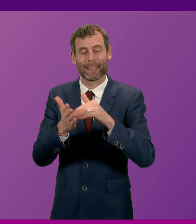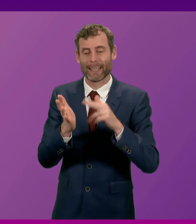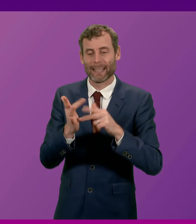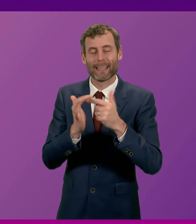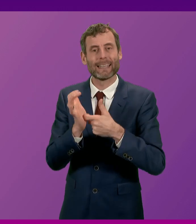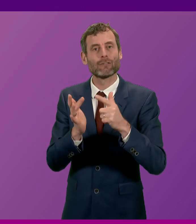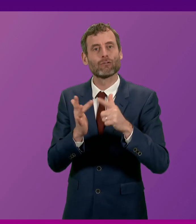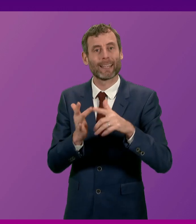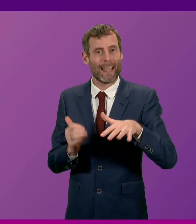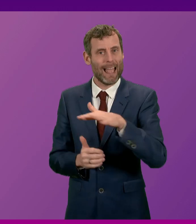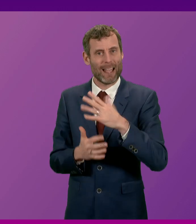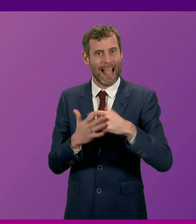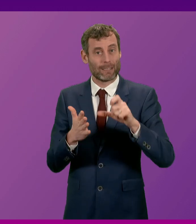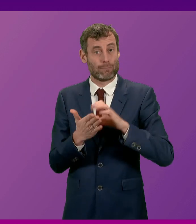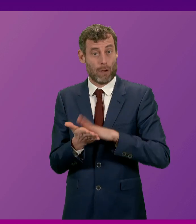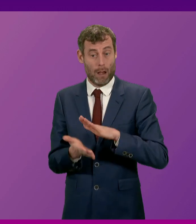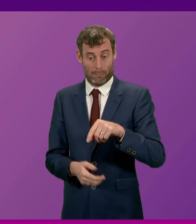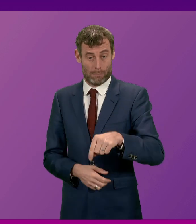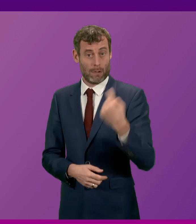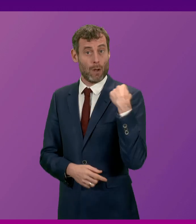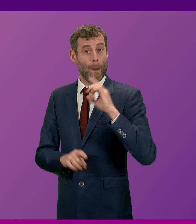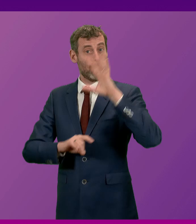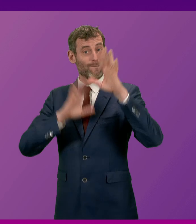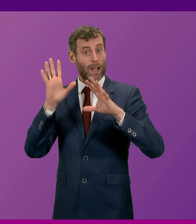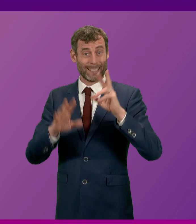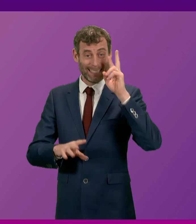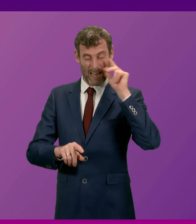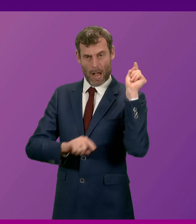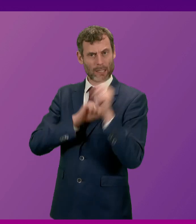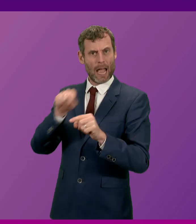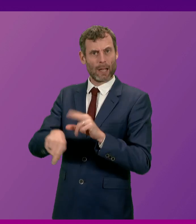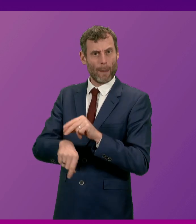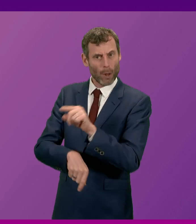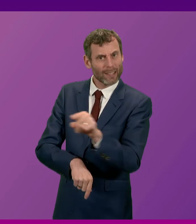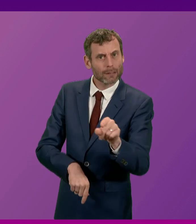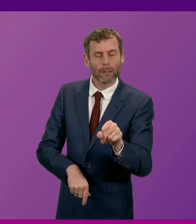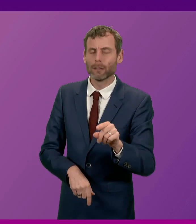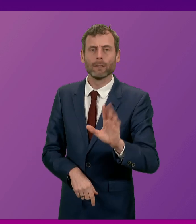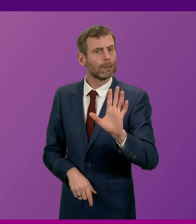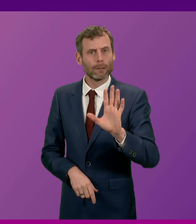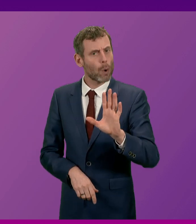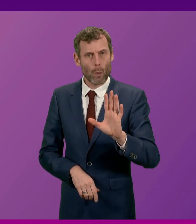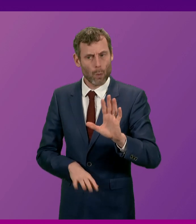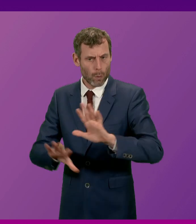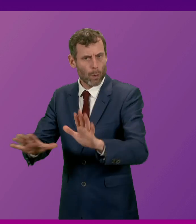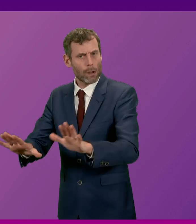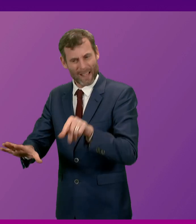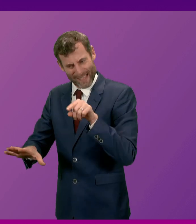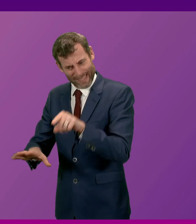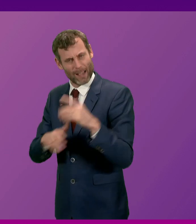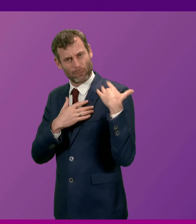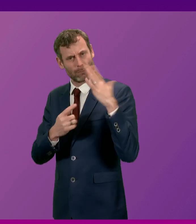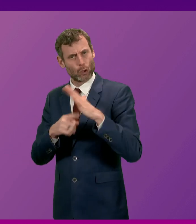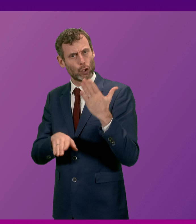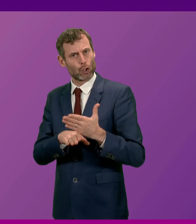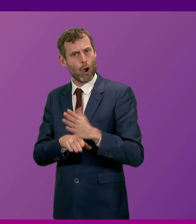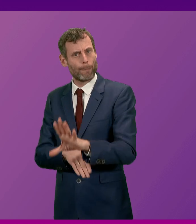as they were around bonfire night. I am wholly supportive of the point that Sue Webber put to me.